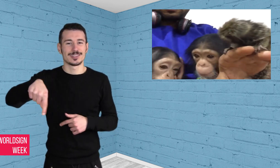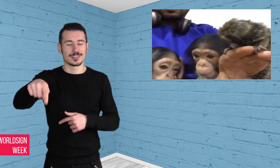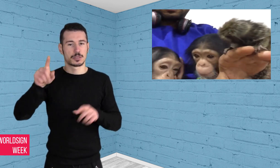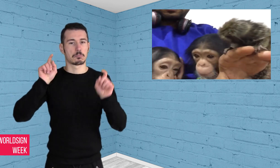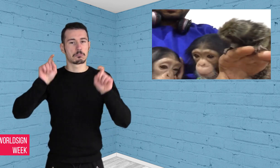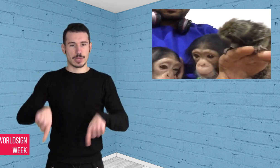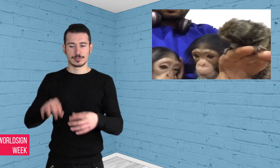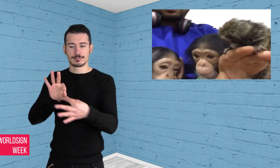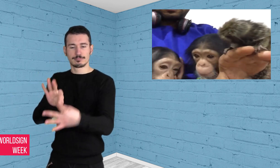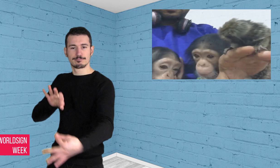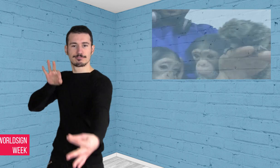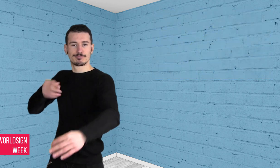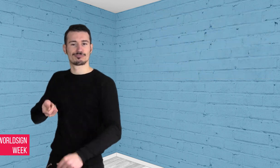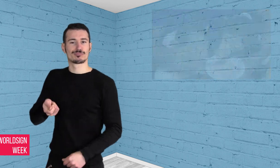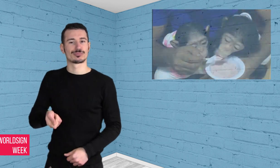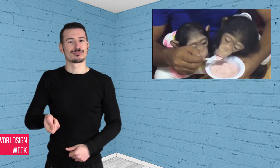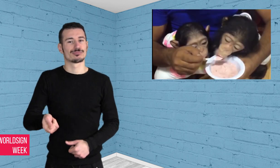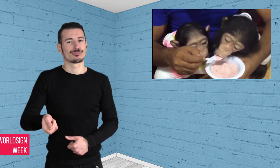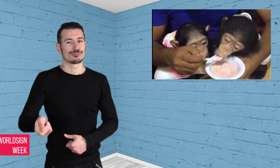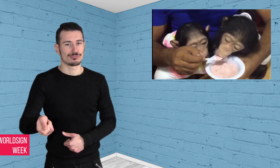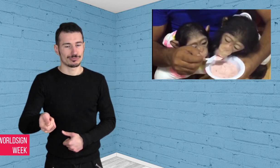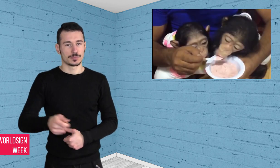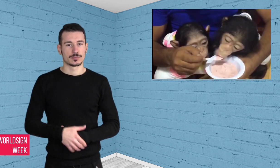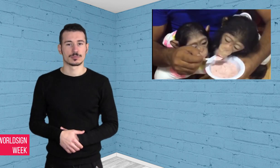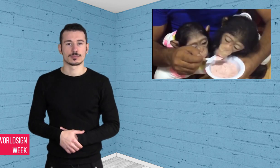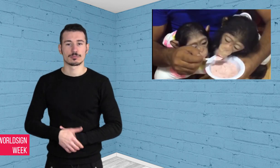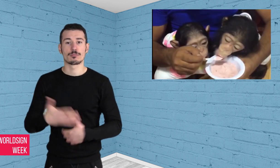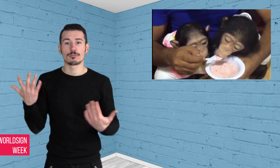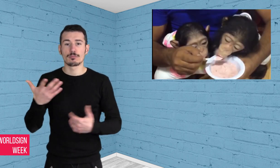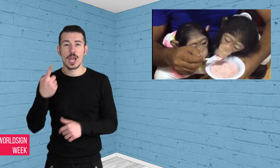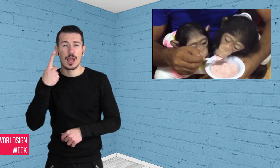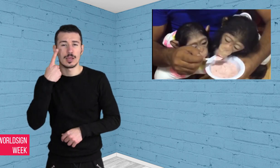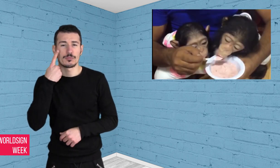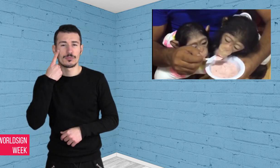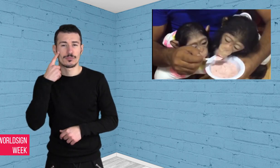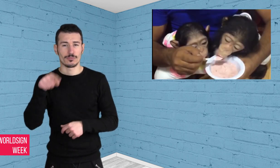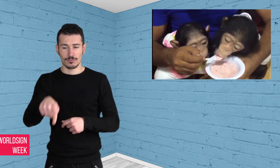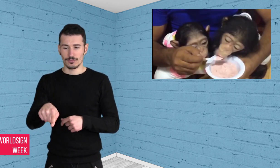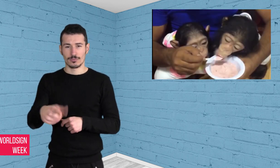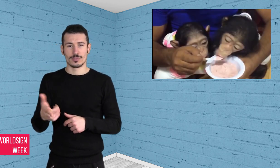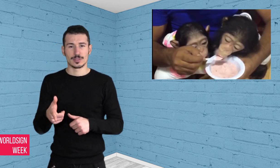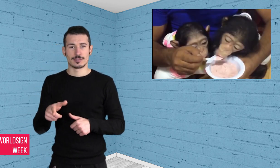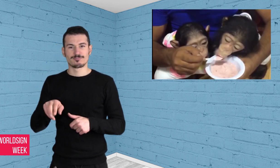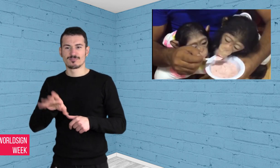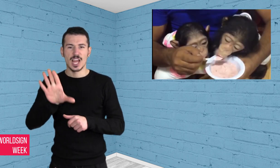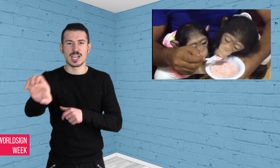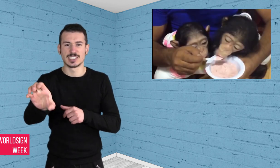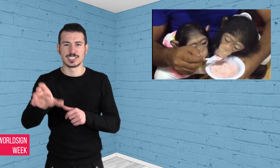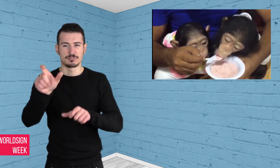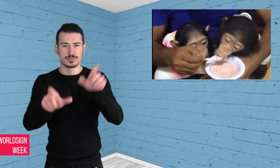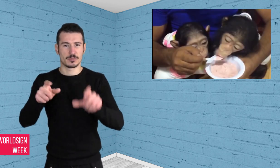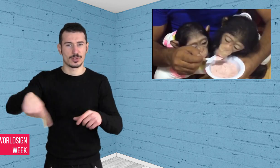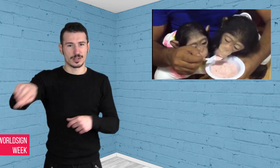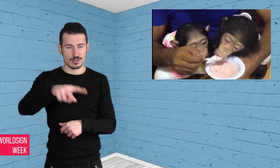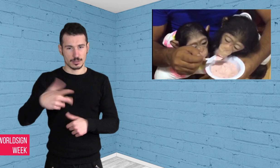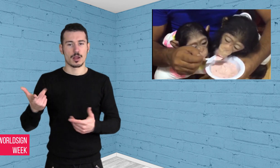be kept on dogs at all times when in public, heavy fines on people who use their